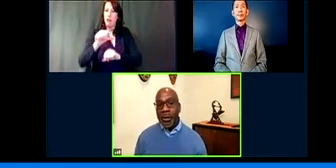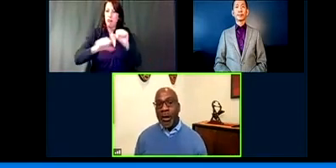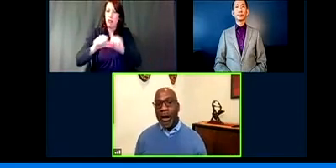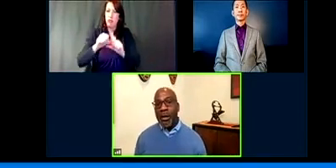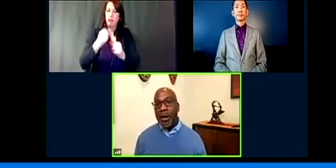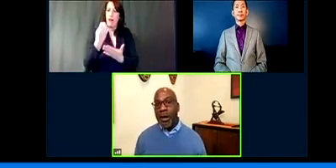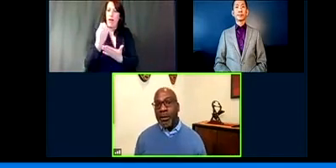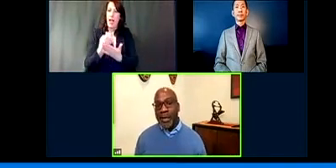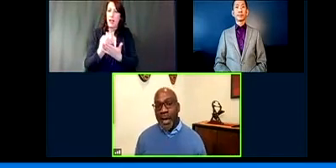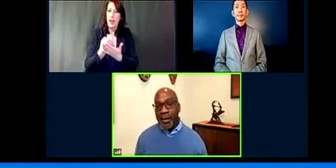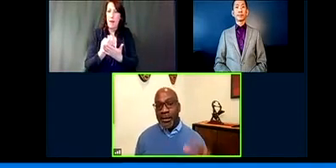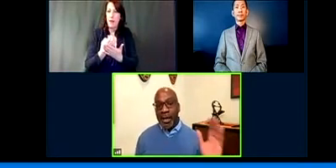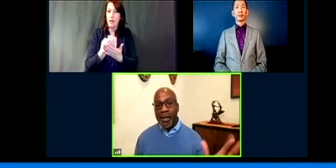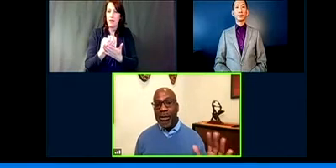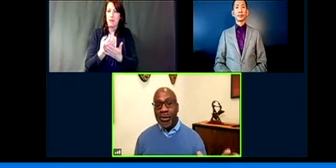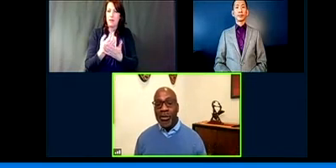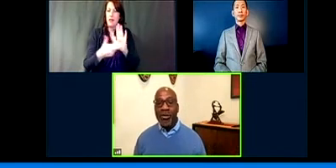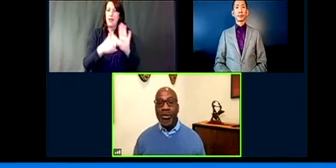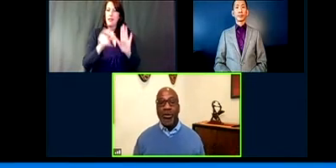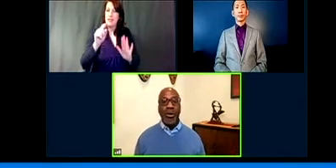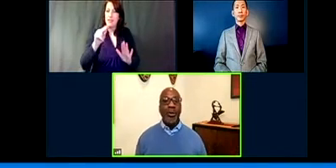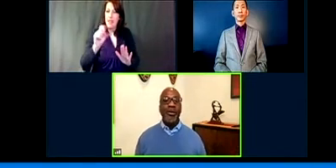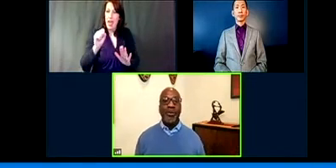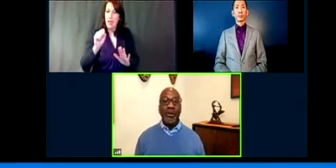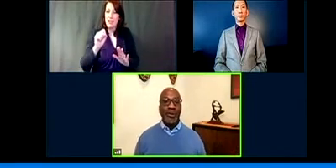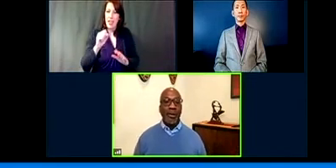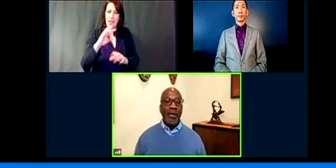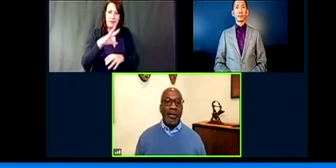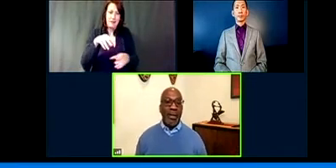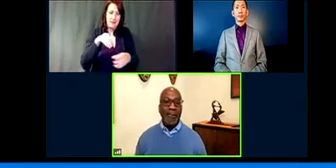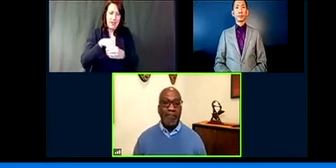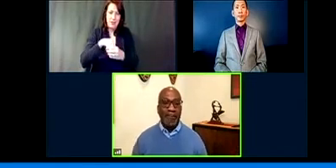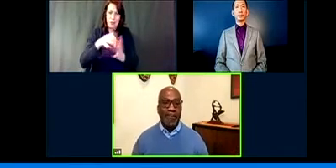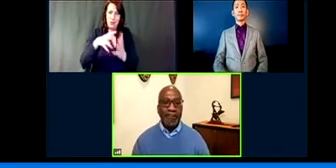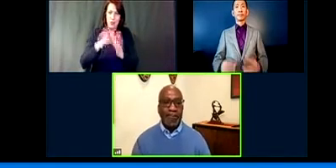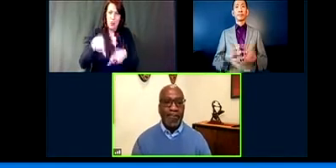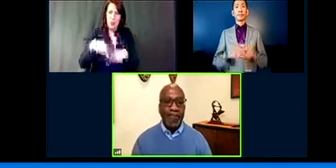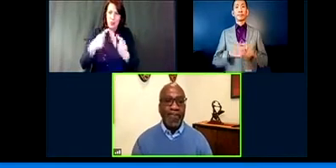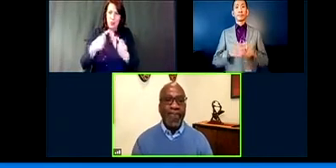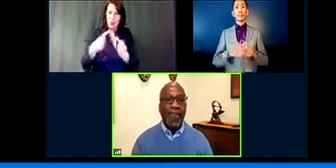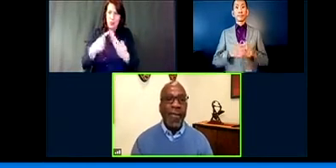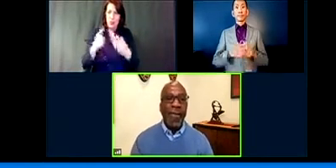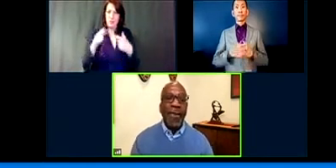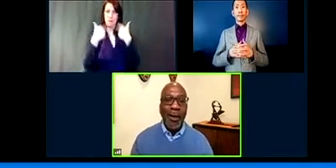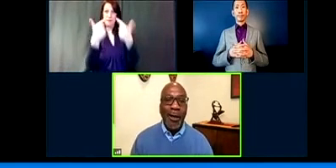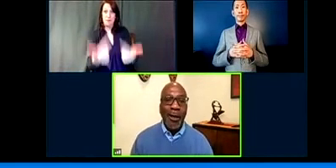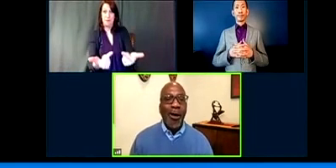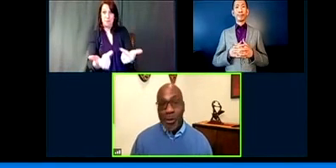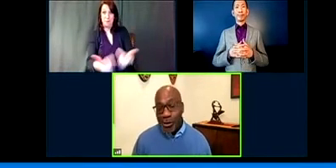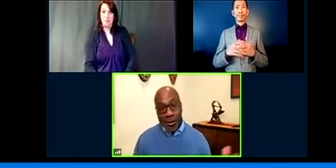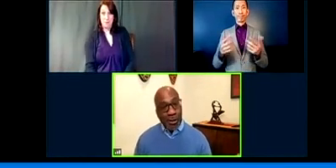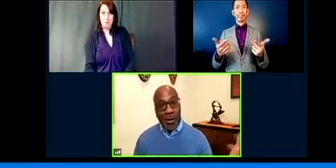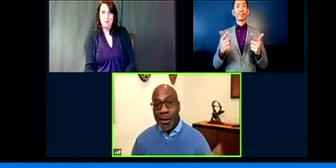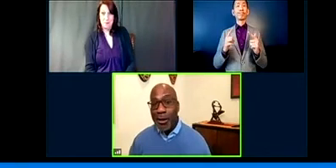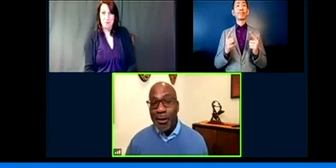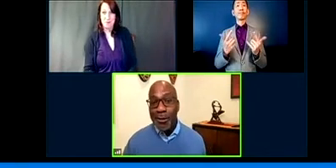COMMUNITIES, A LOT BASE AROUND SOCIOECONOMIC STATUS AND INSTITUTIONAL ARRANGEMENTS.